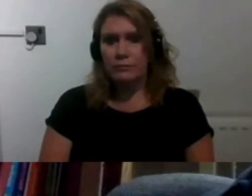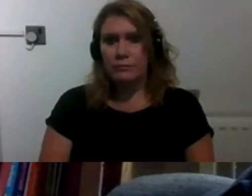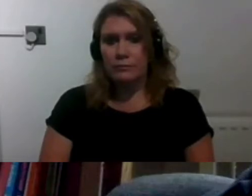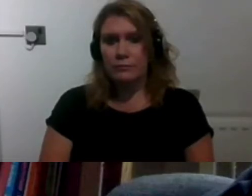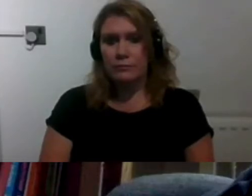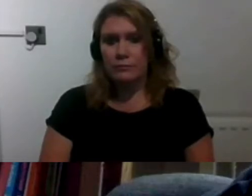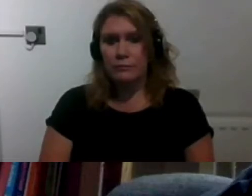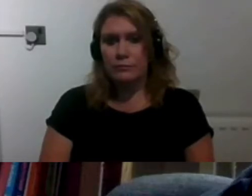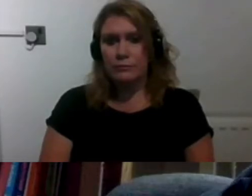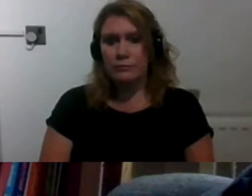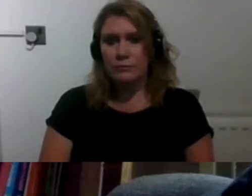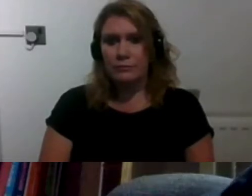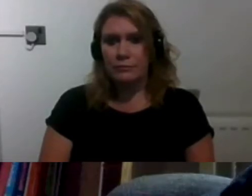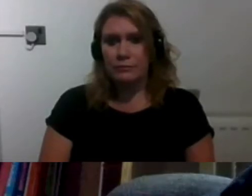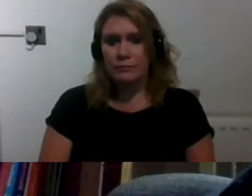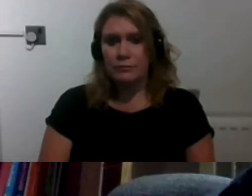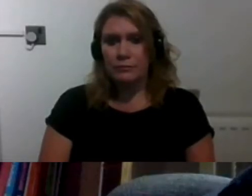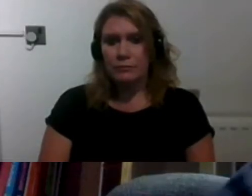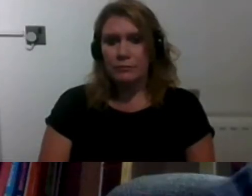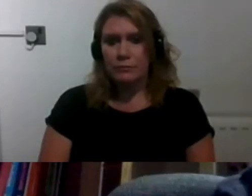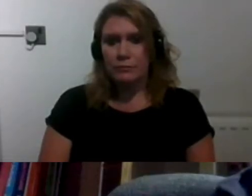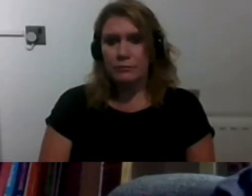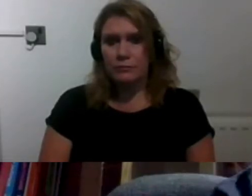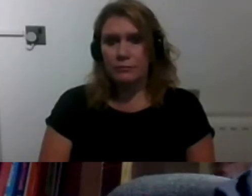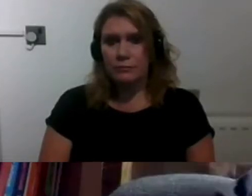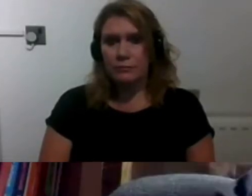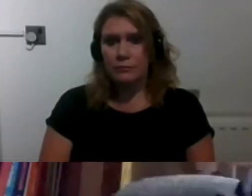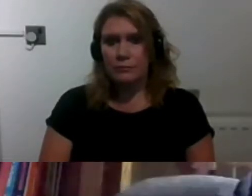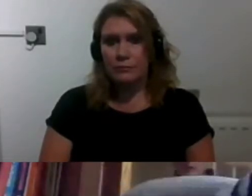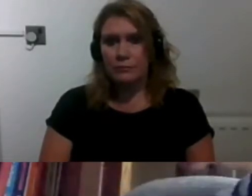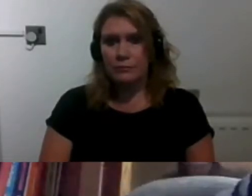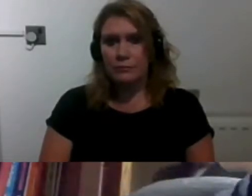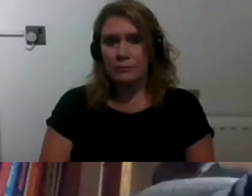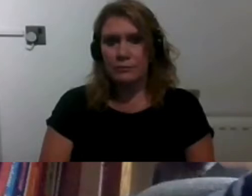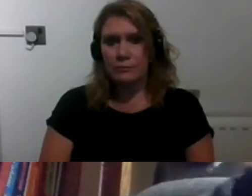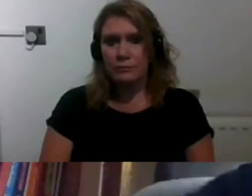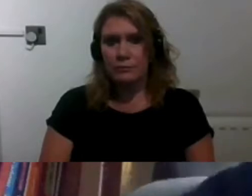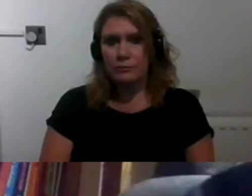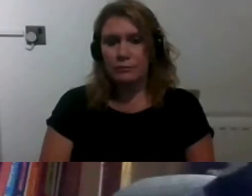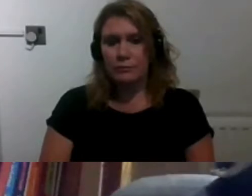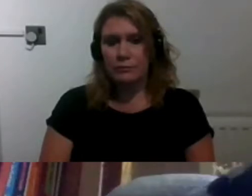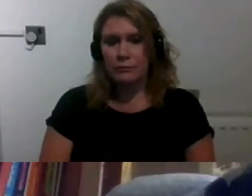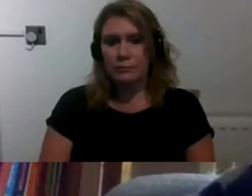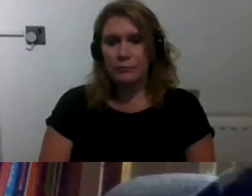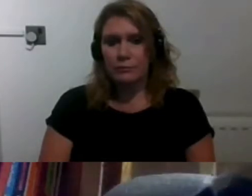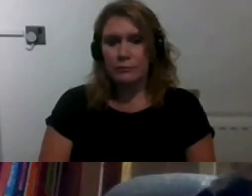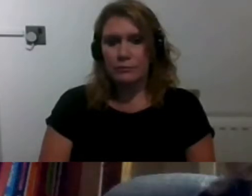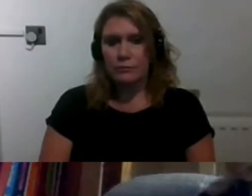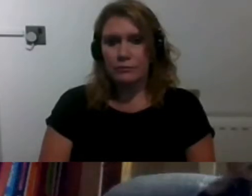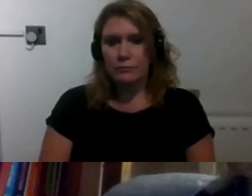Yep. We can hear you.